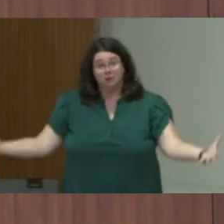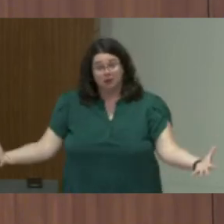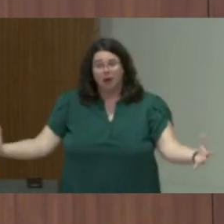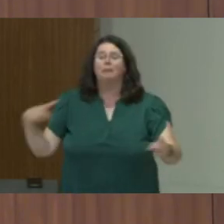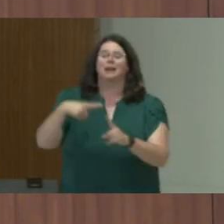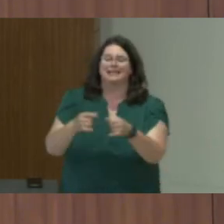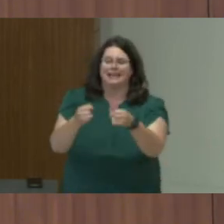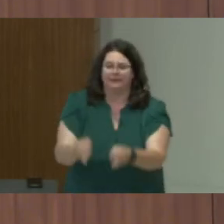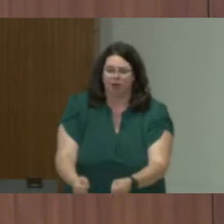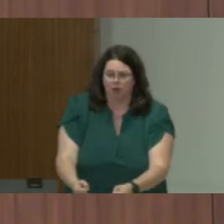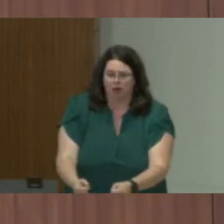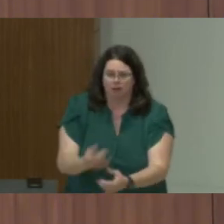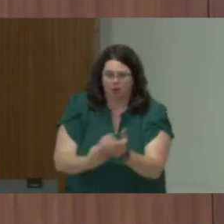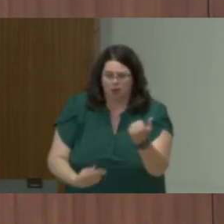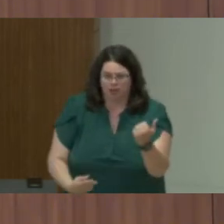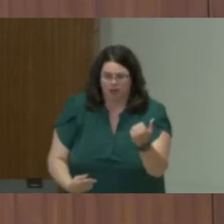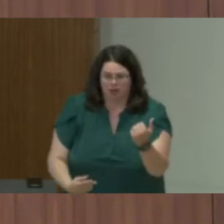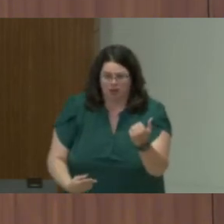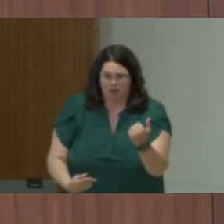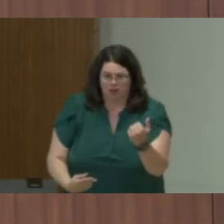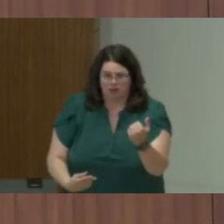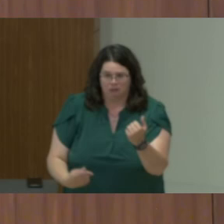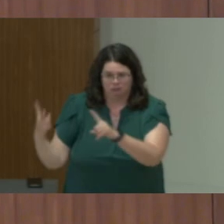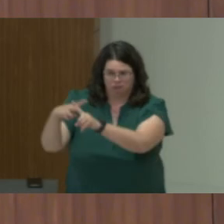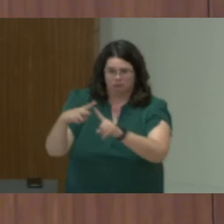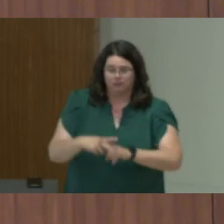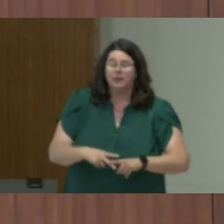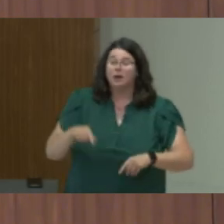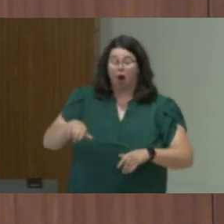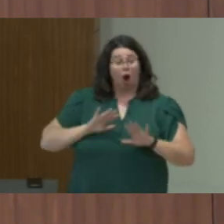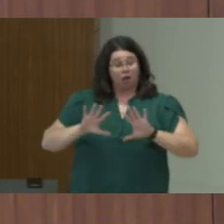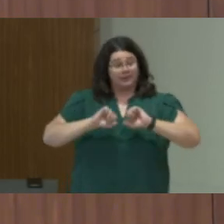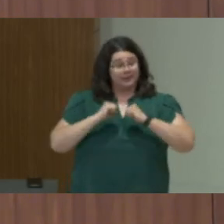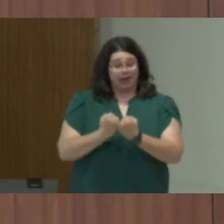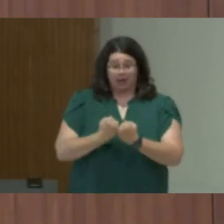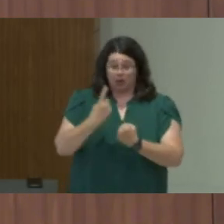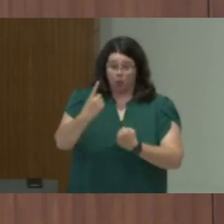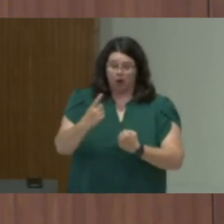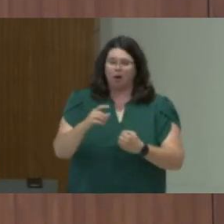that our societies... What are the fragilities that our societies create?